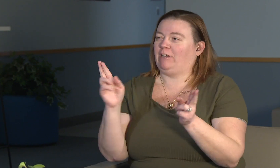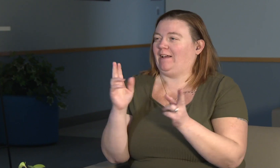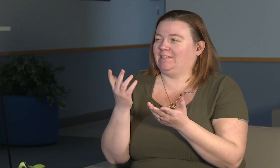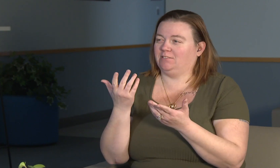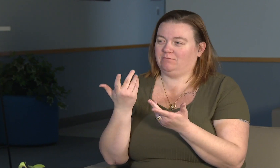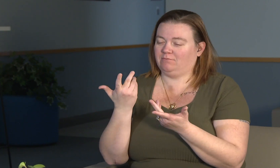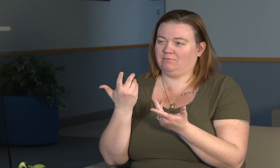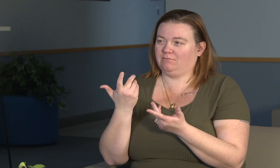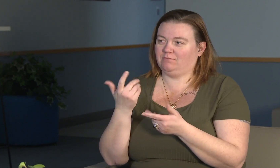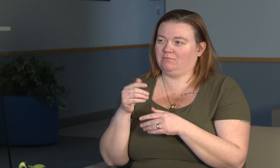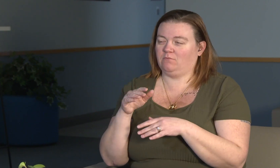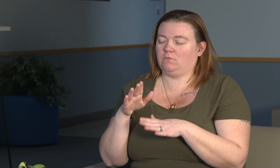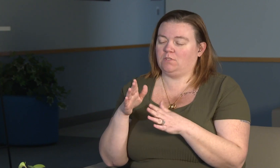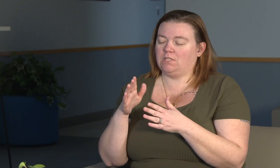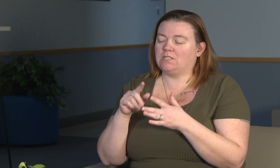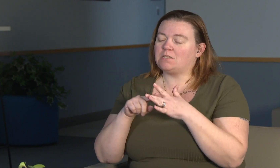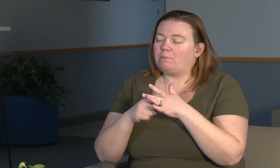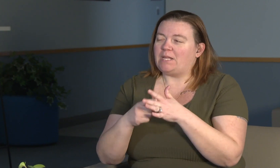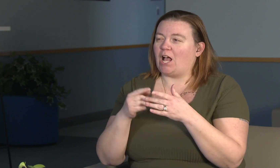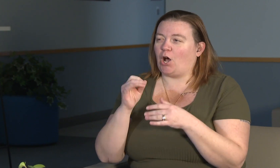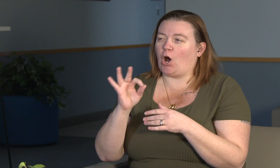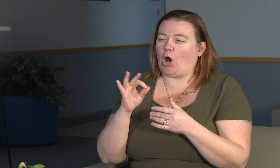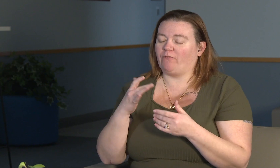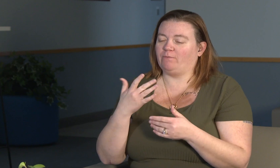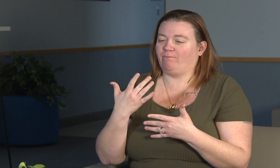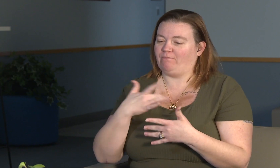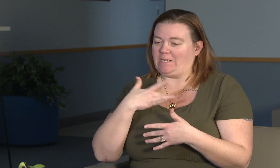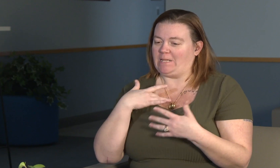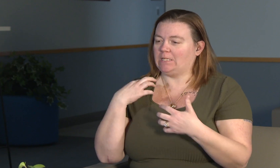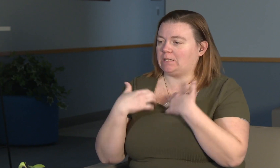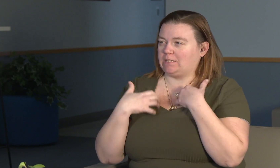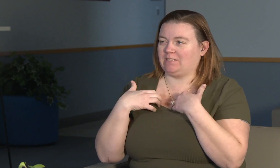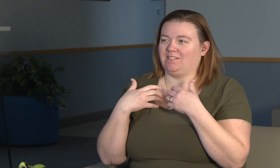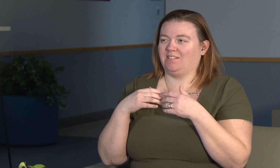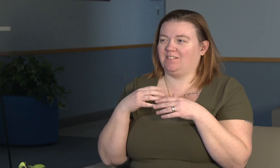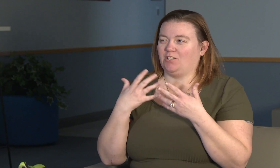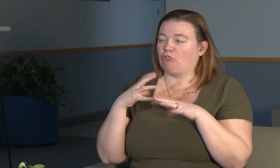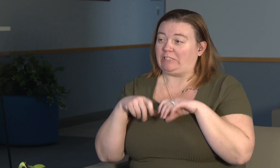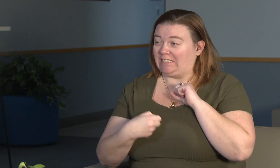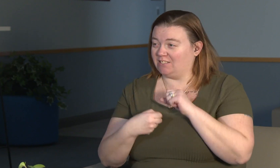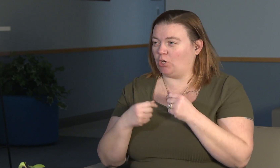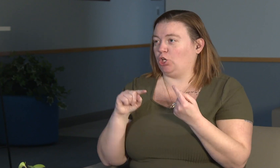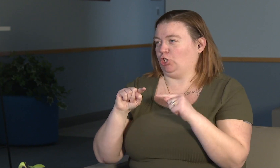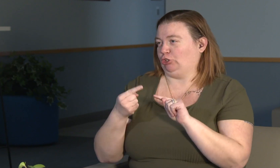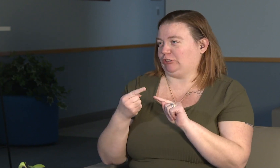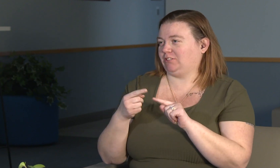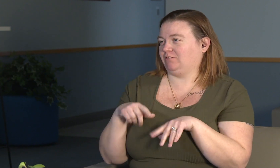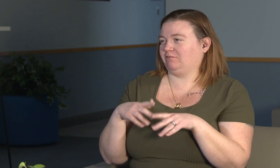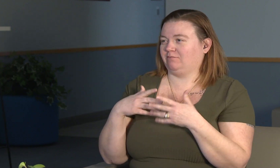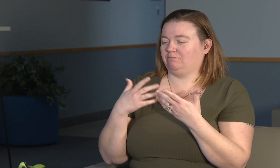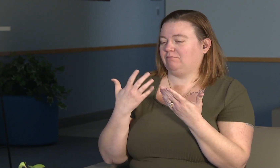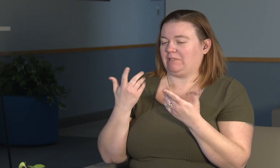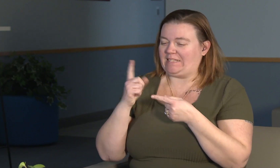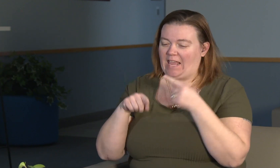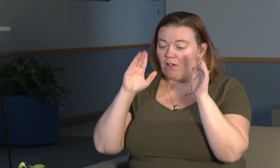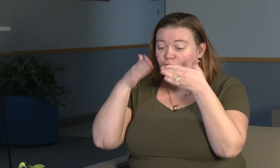when everything transpired in October. And even, you know, just after that night, I, I really wasn't ready. I had so much grief. I had so much pain.